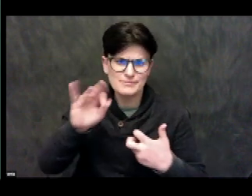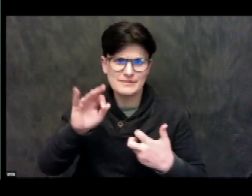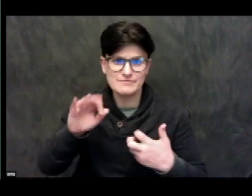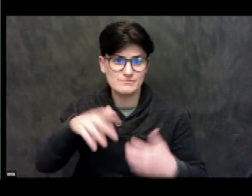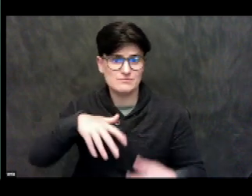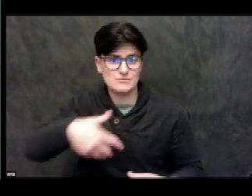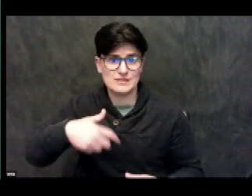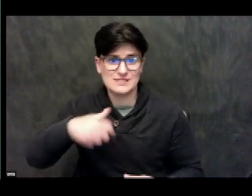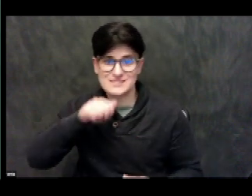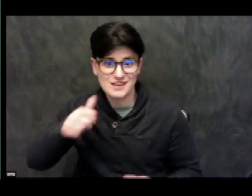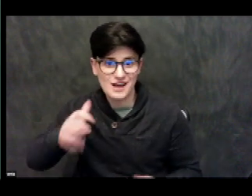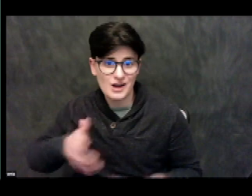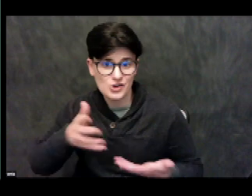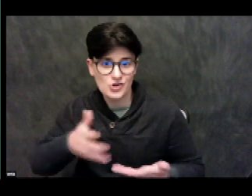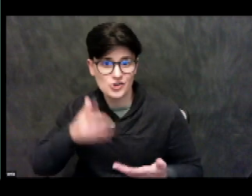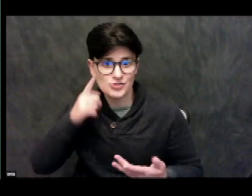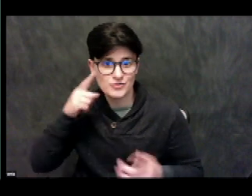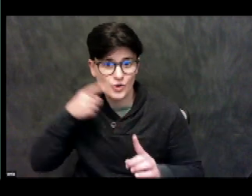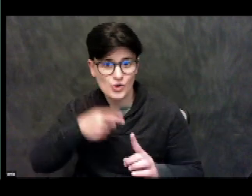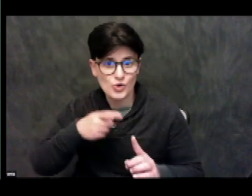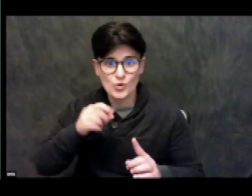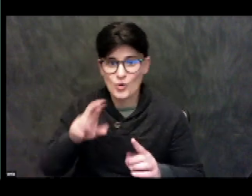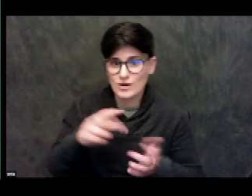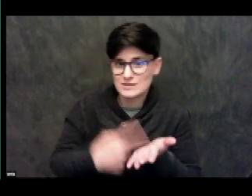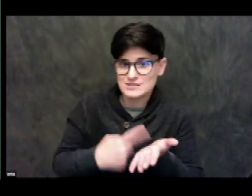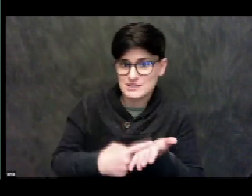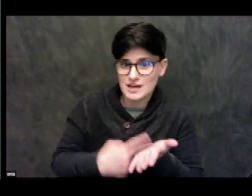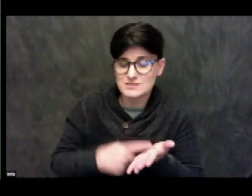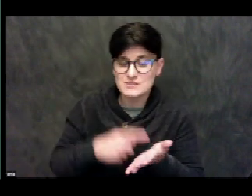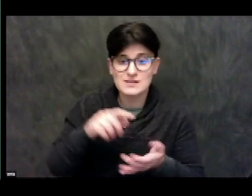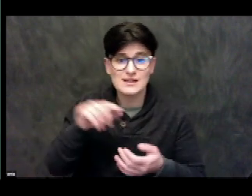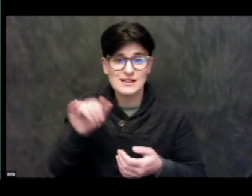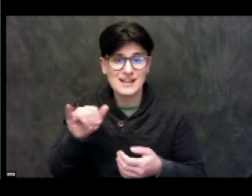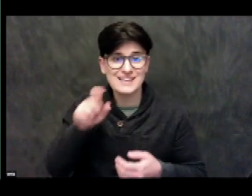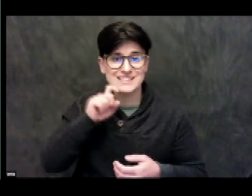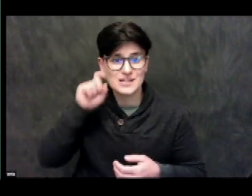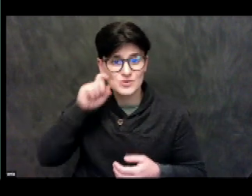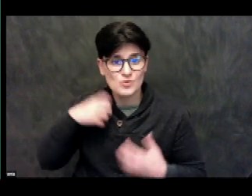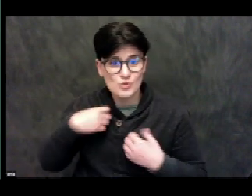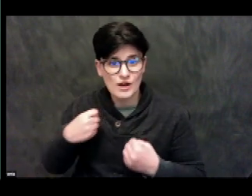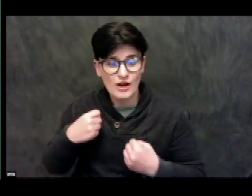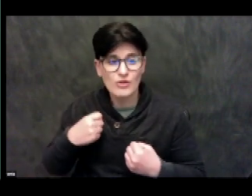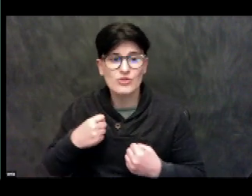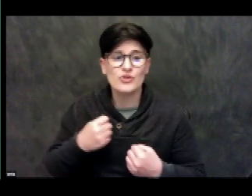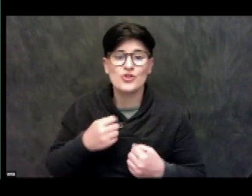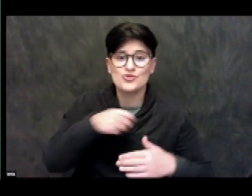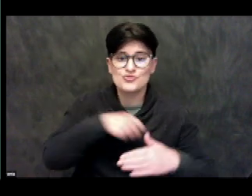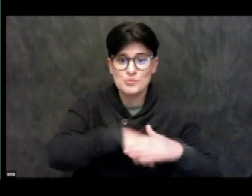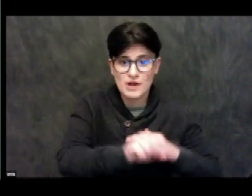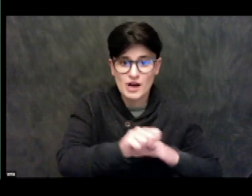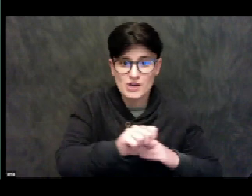This discussion of sexual health, reproduction and fertility is very important to help patients